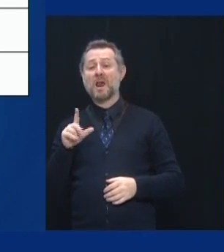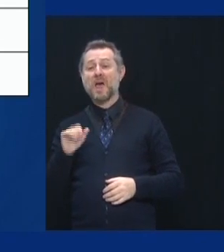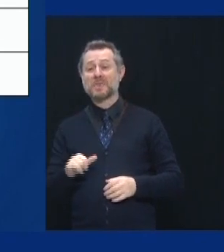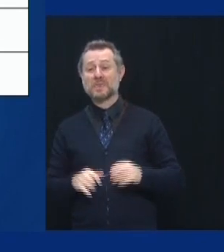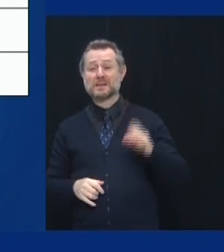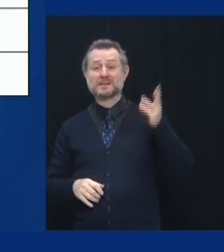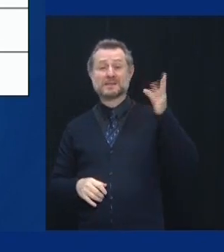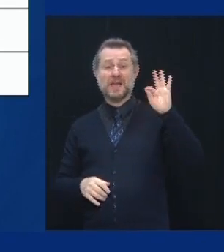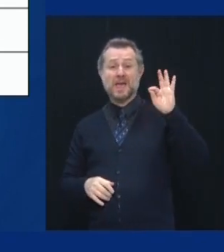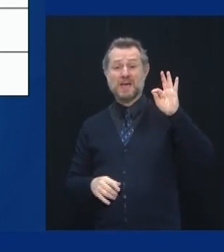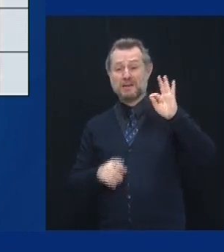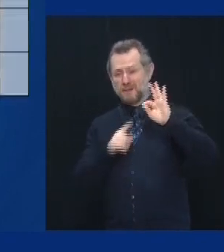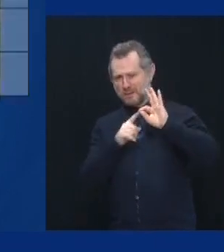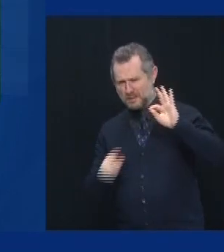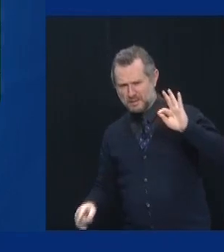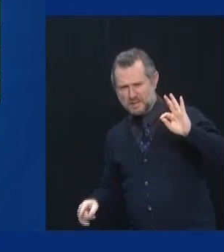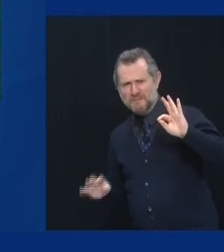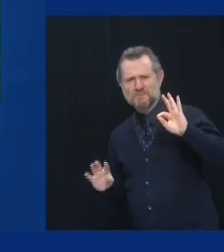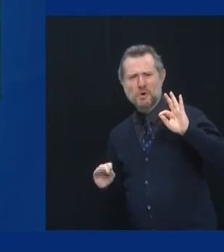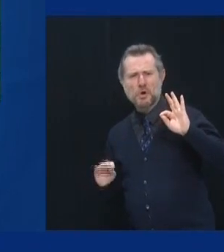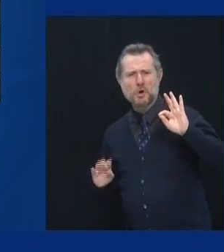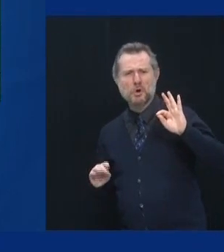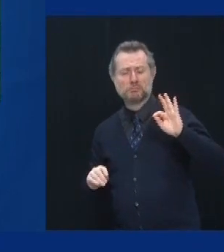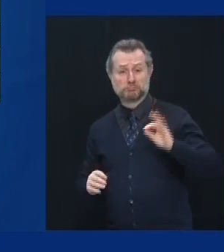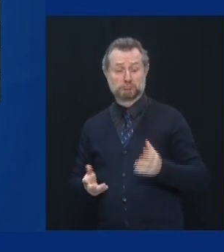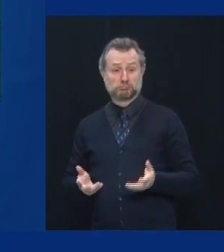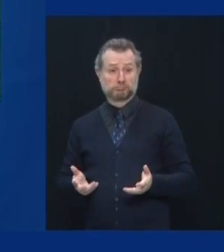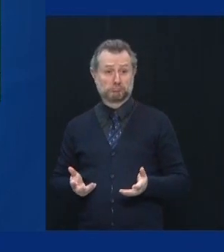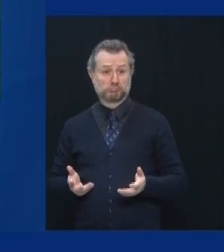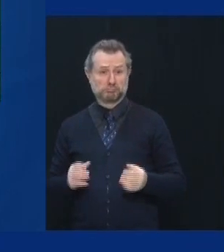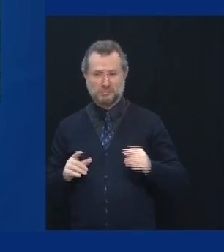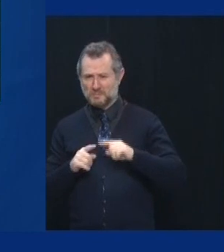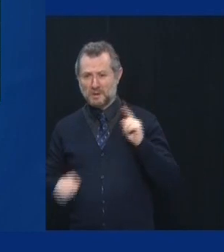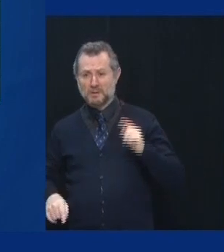LONG ISLAND, 81/43. MIDHUDSON, 89/43.